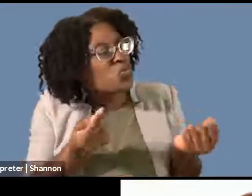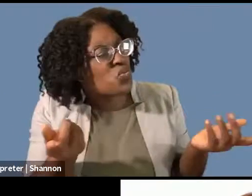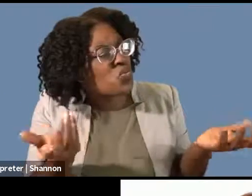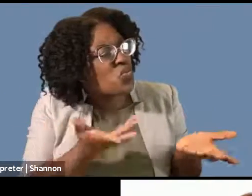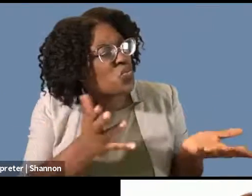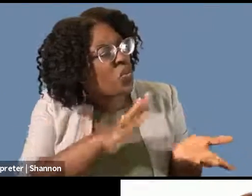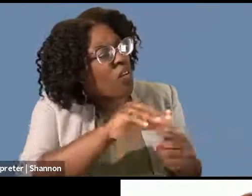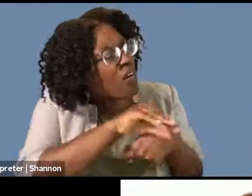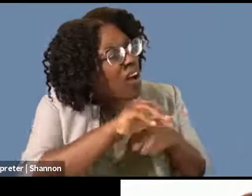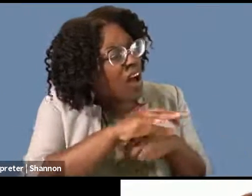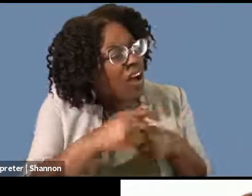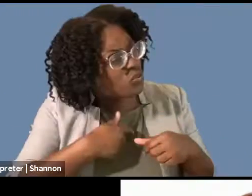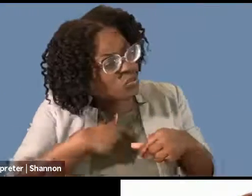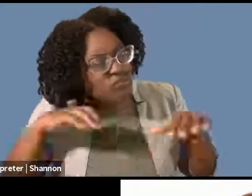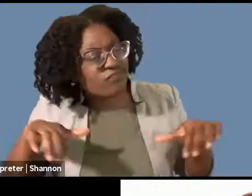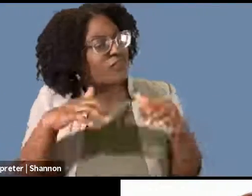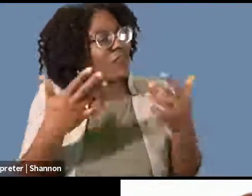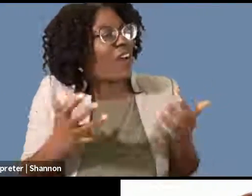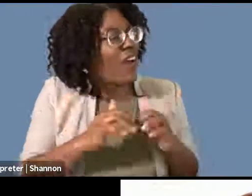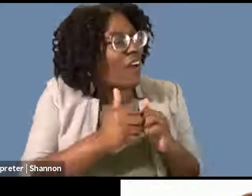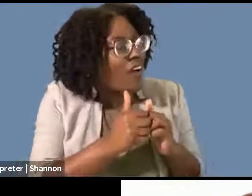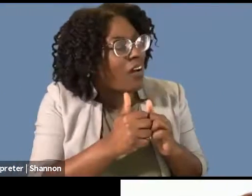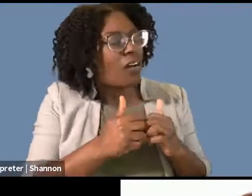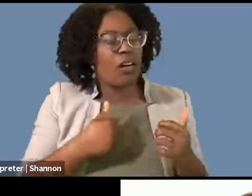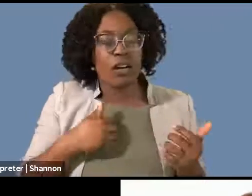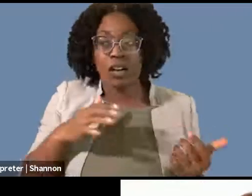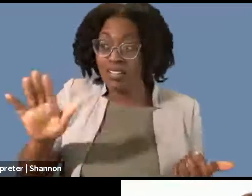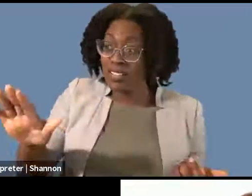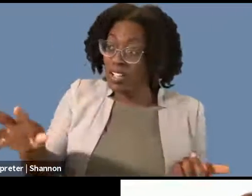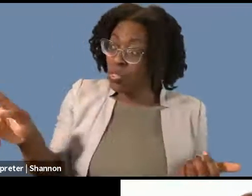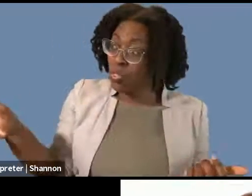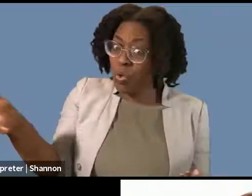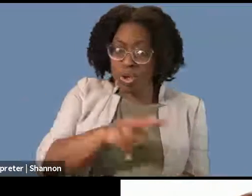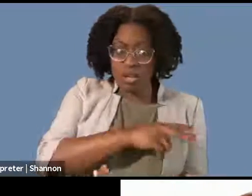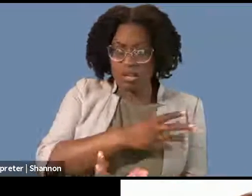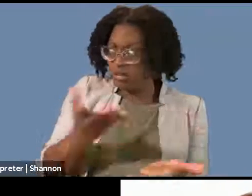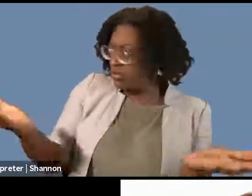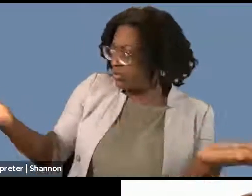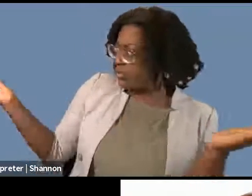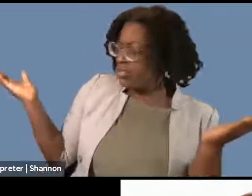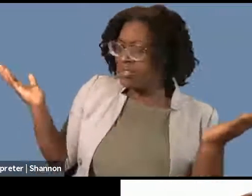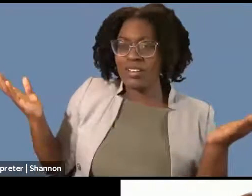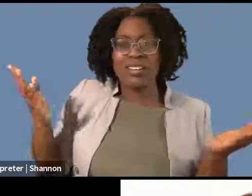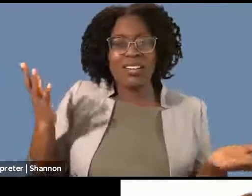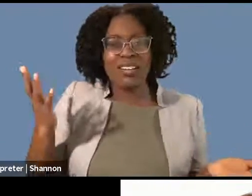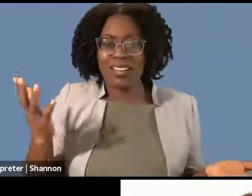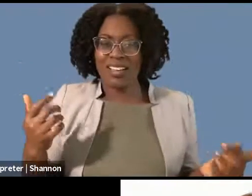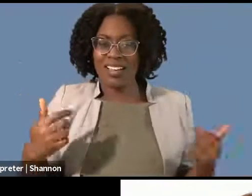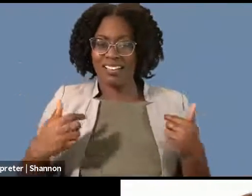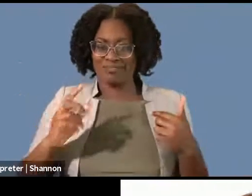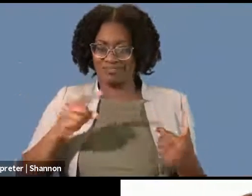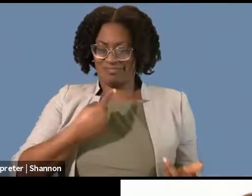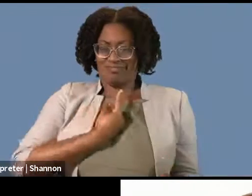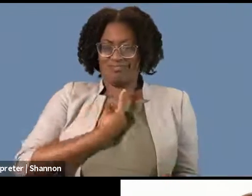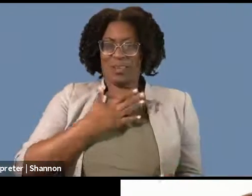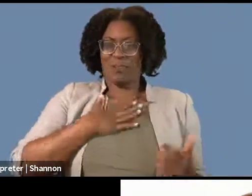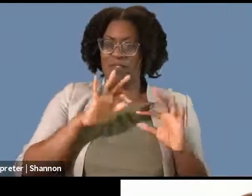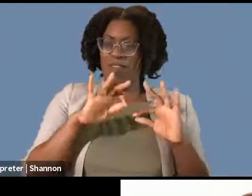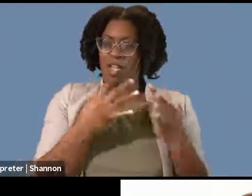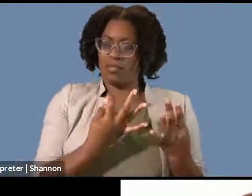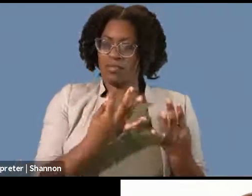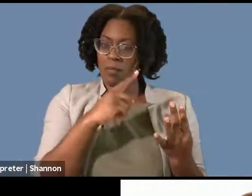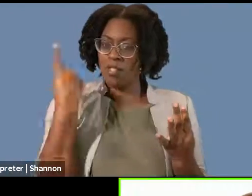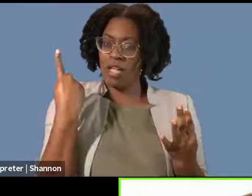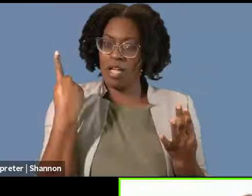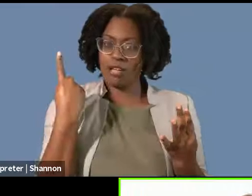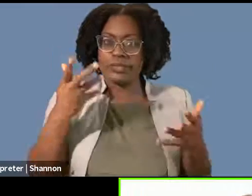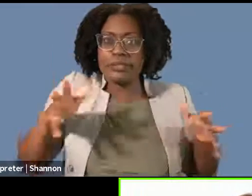why it looks the way it does. Why are we the only Black family within at least a square mile? And